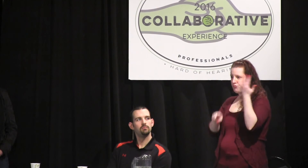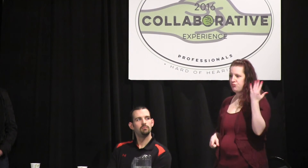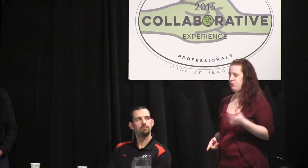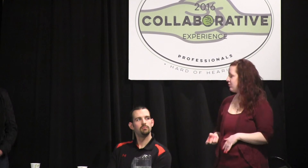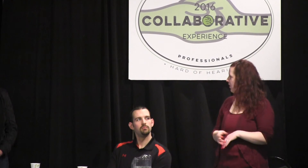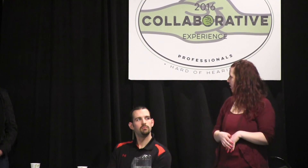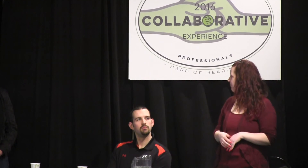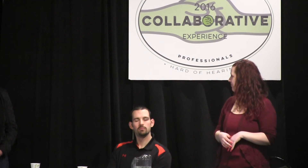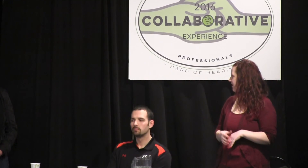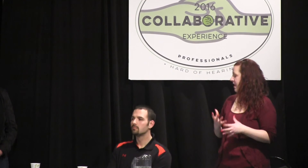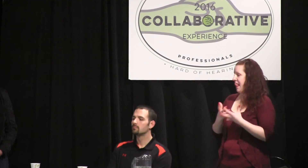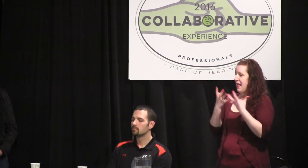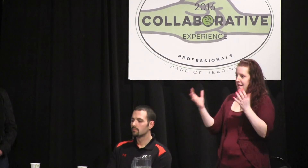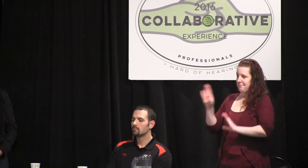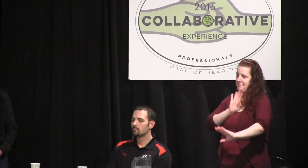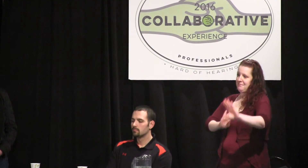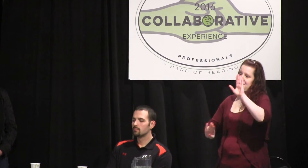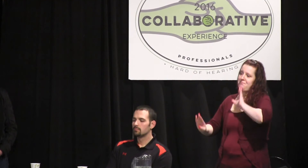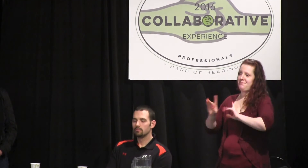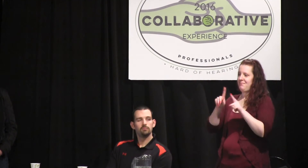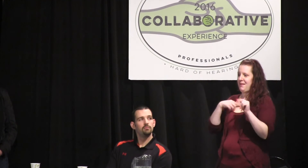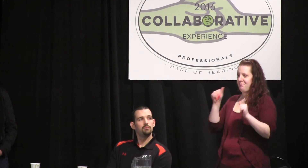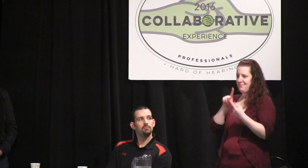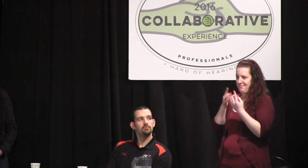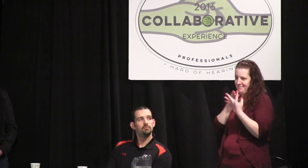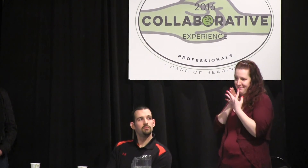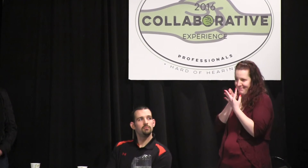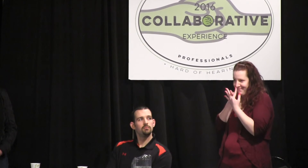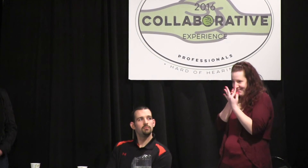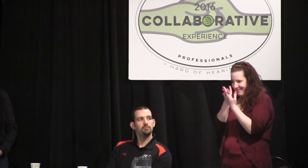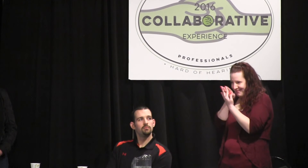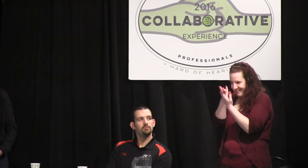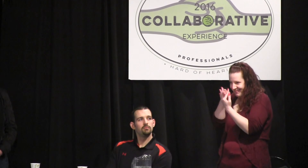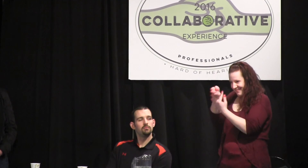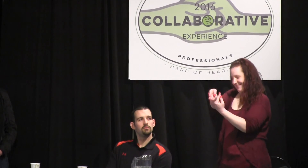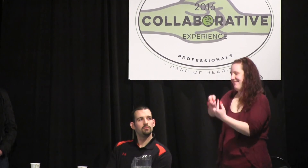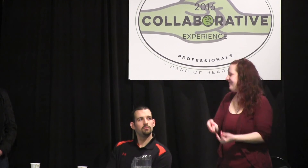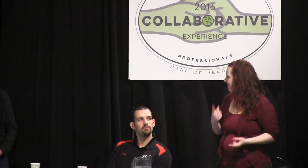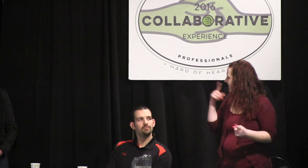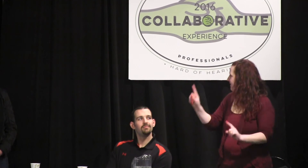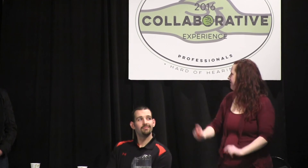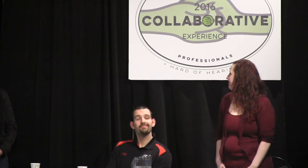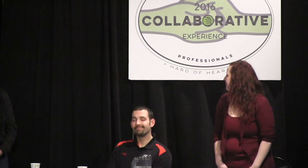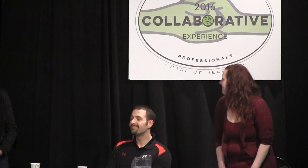I also use writing to communicate with everyone. Yeah, it's been frustrating, but I managed to work through it